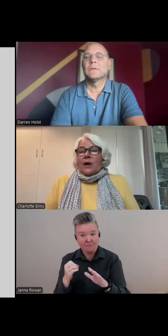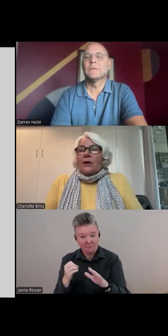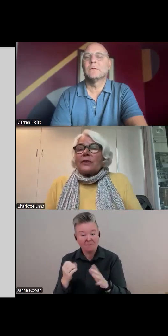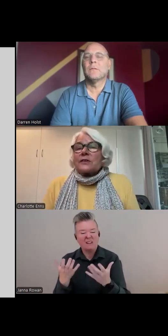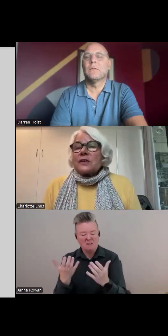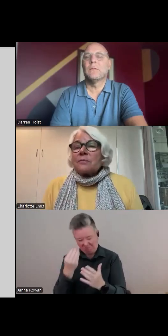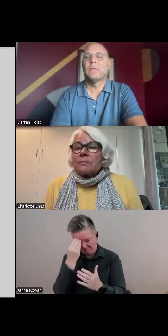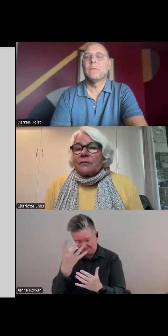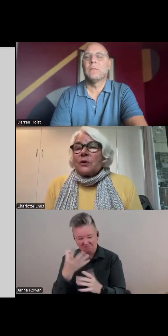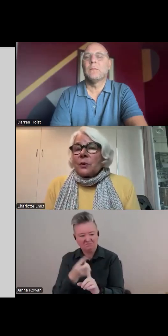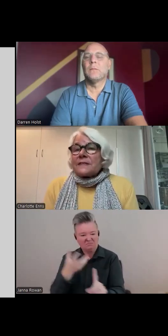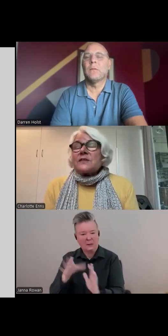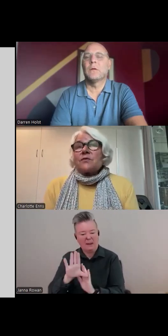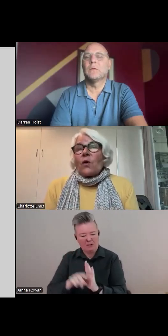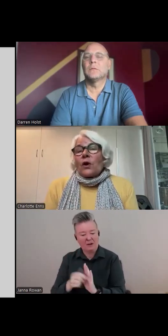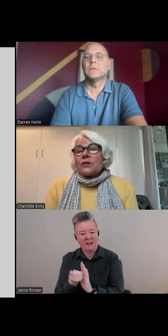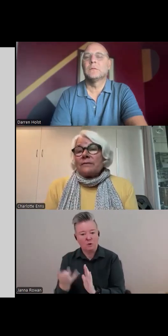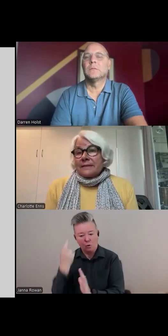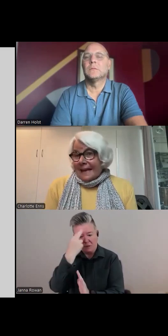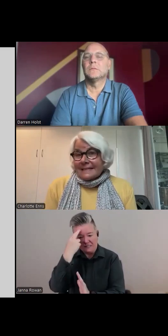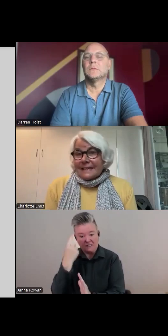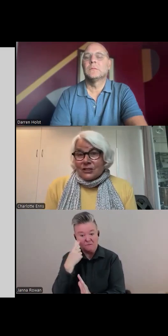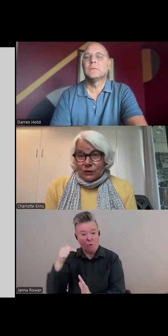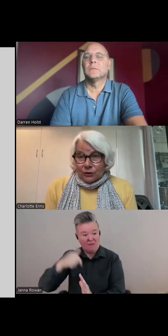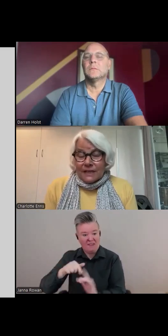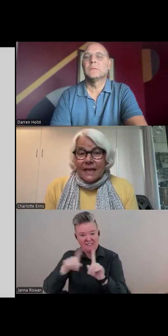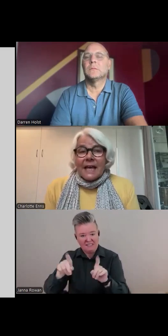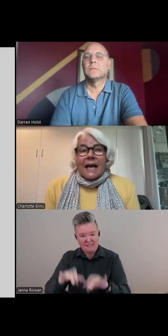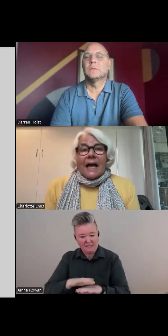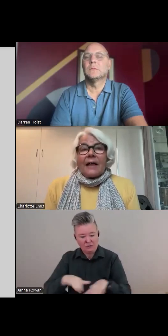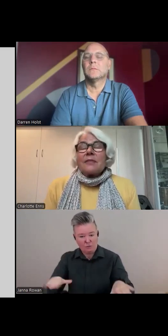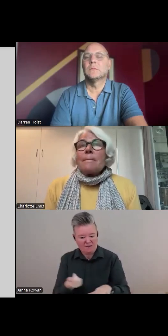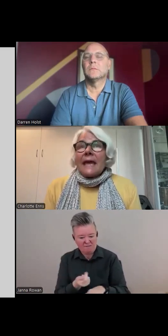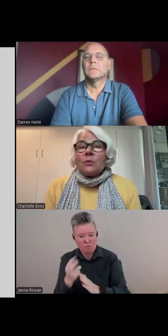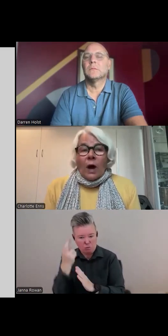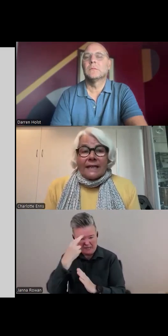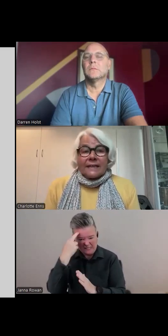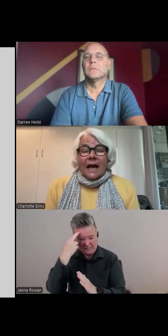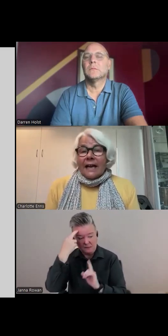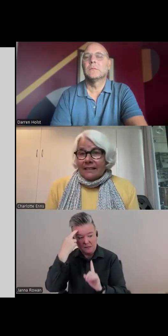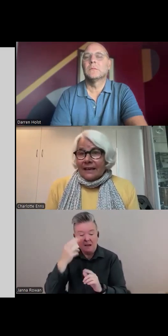there's a few reasons for testing children. The main one, I think,